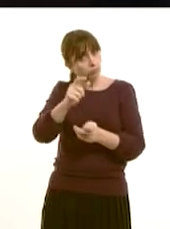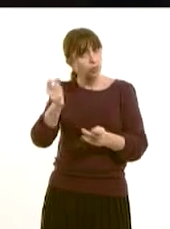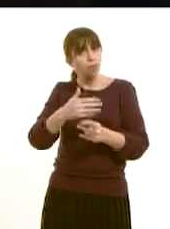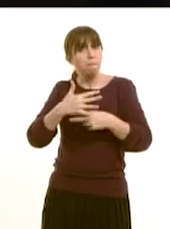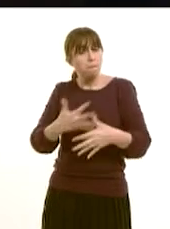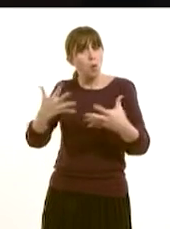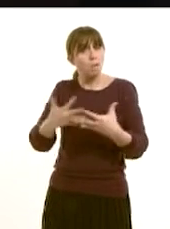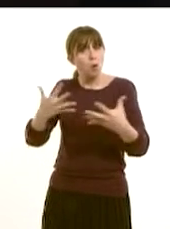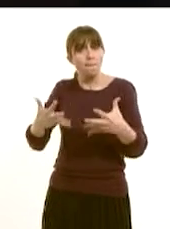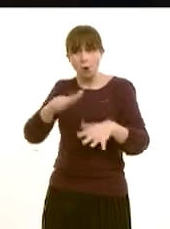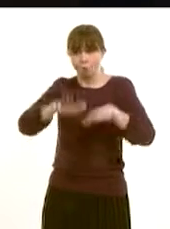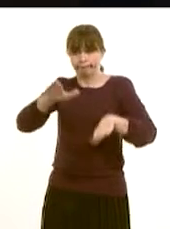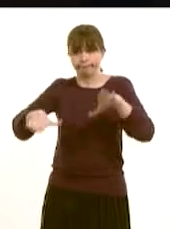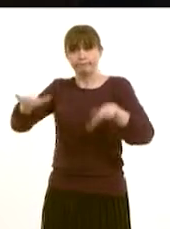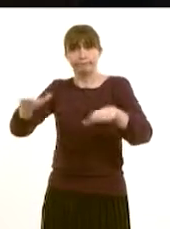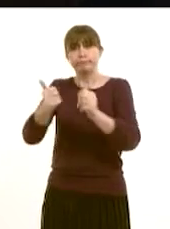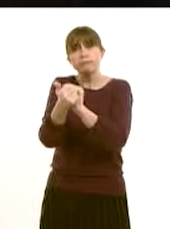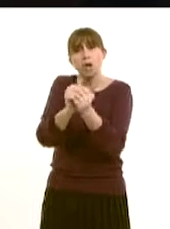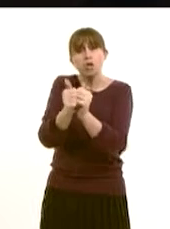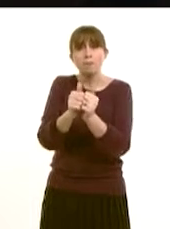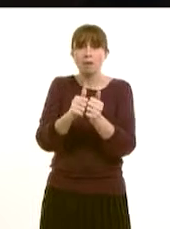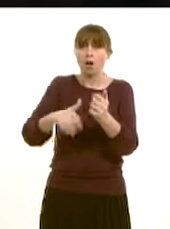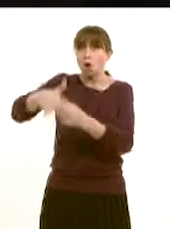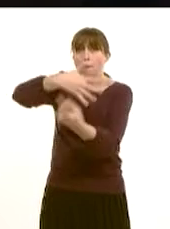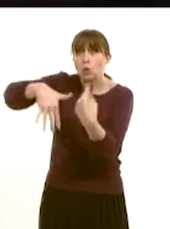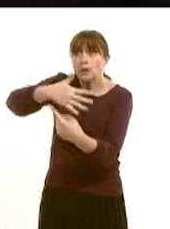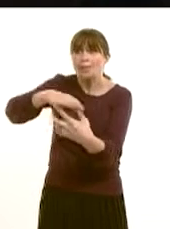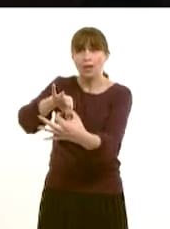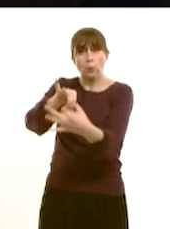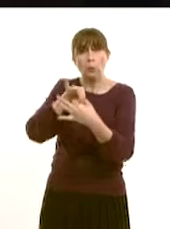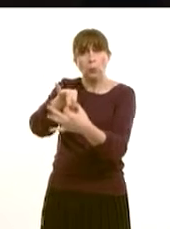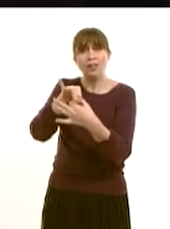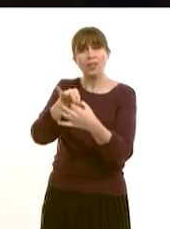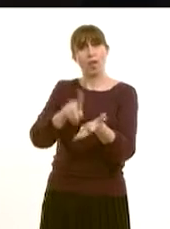of such partnerships between local communities and principal local authorities?